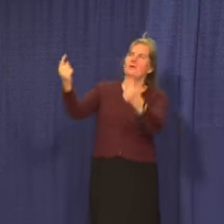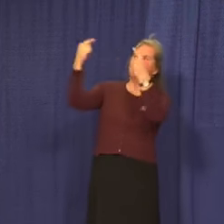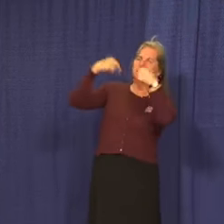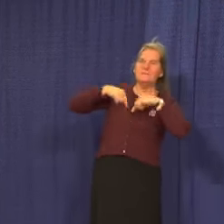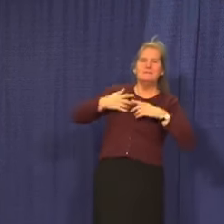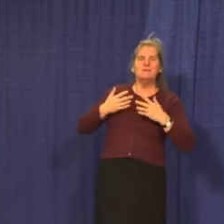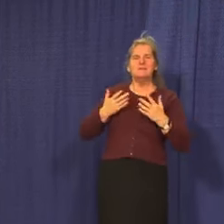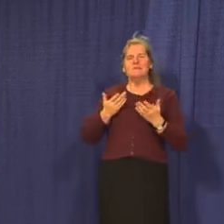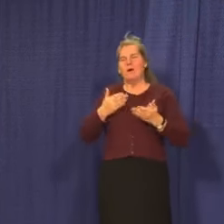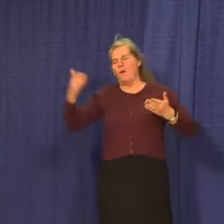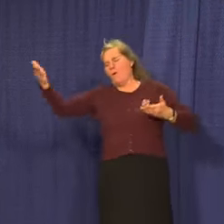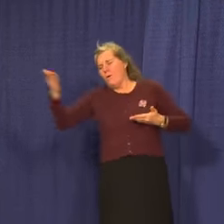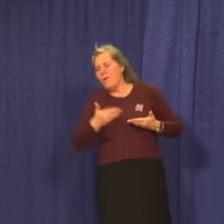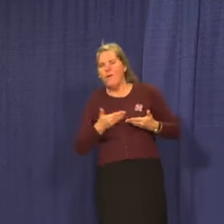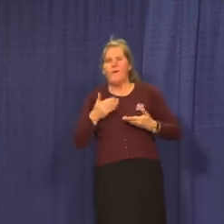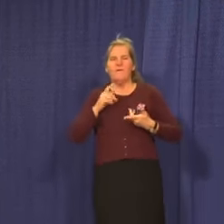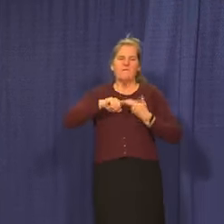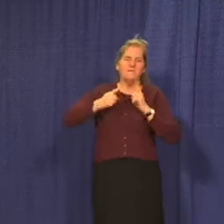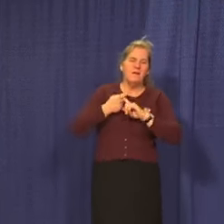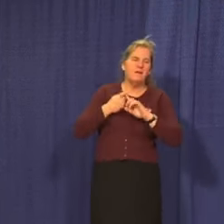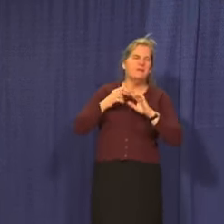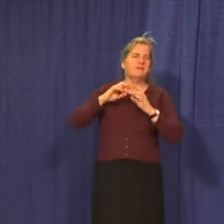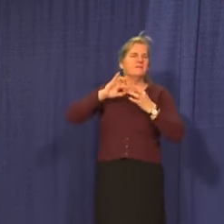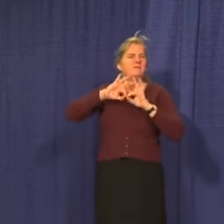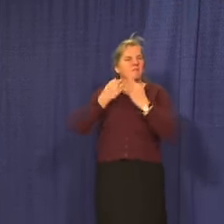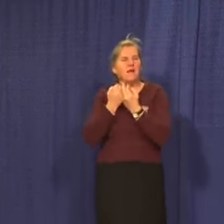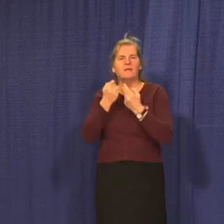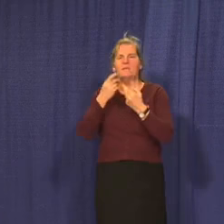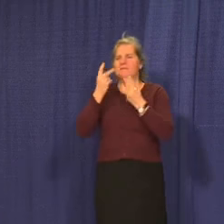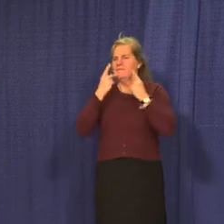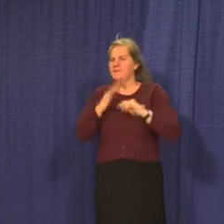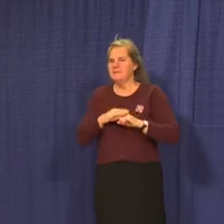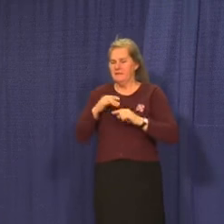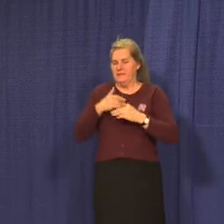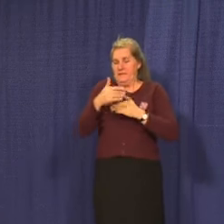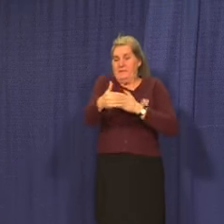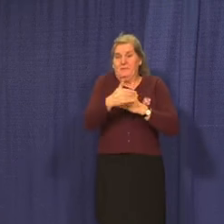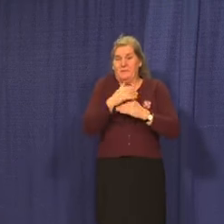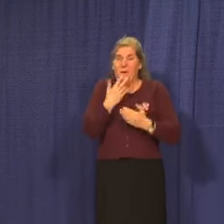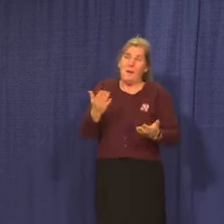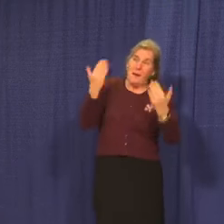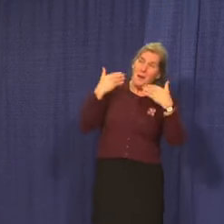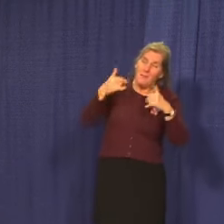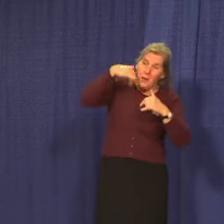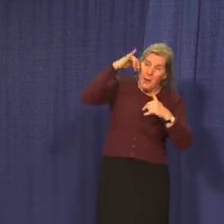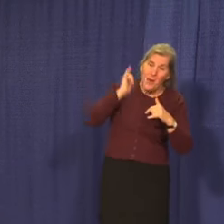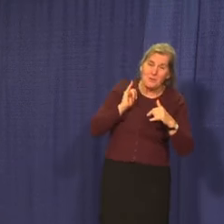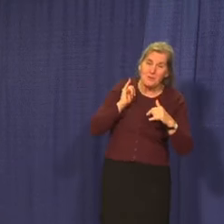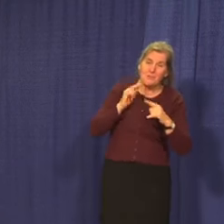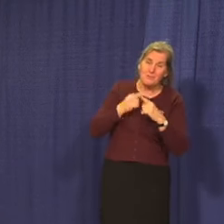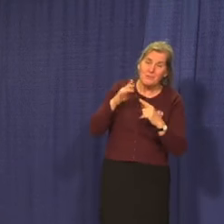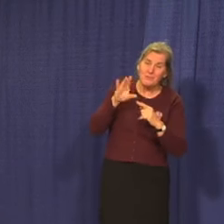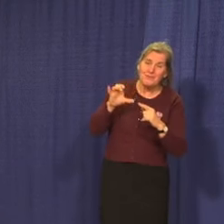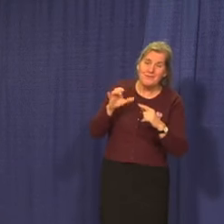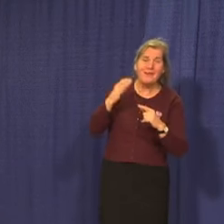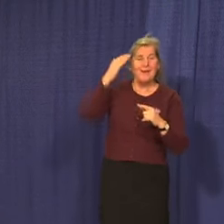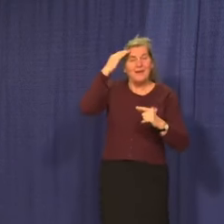TRAVEL OR TO HOST VISITORS THAT ARE FROM OTHER PROVINCES IN THE COMING WEEKS. FROM THAT PROVINCE IN THE COMING WEEKS.